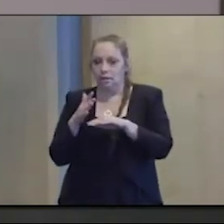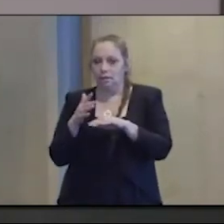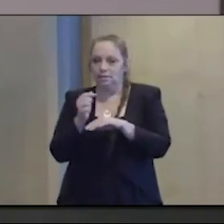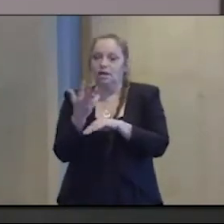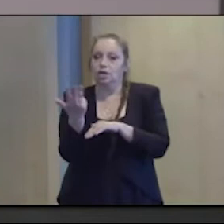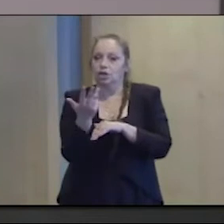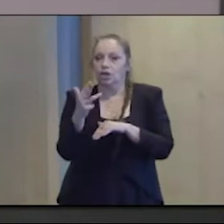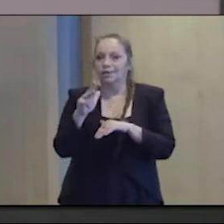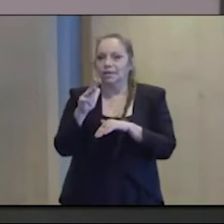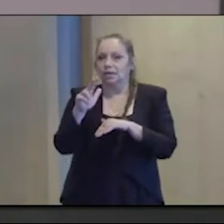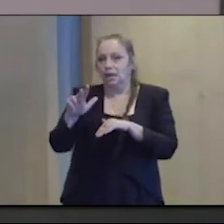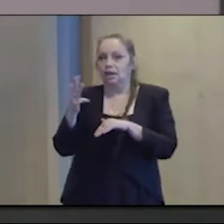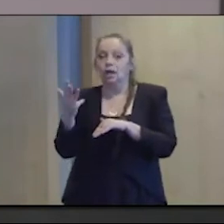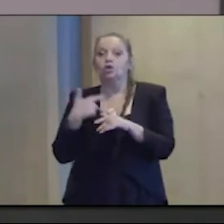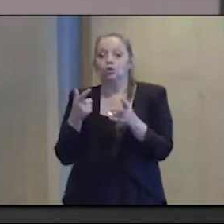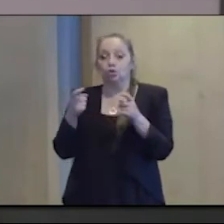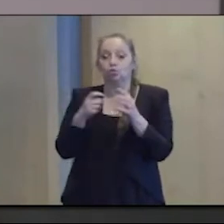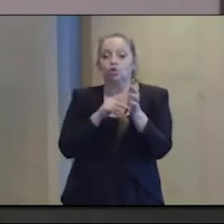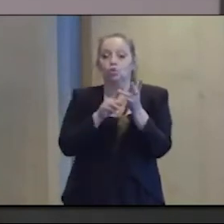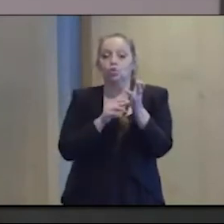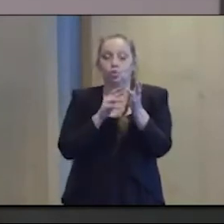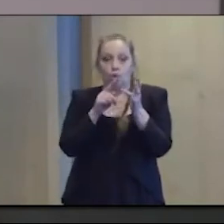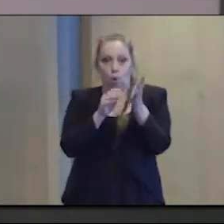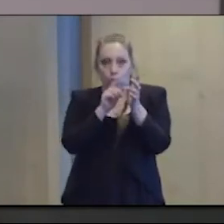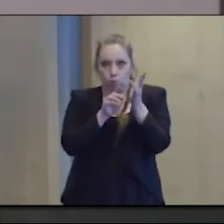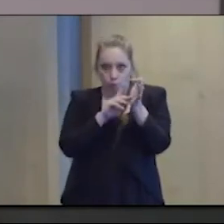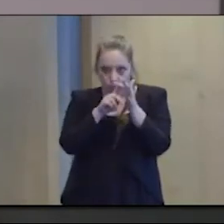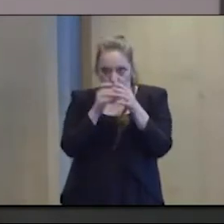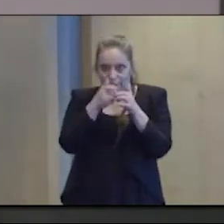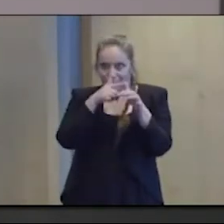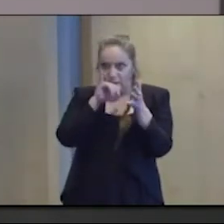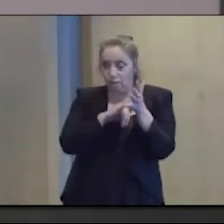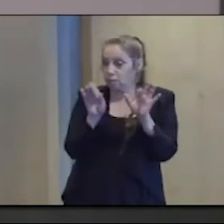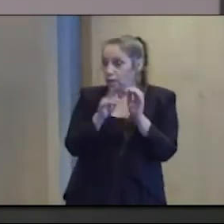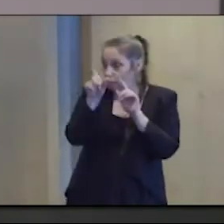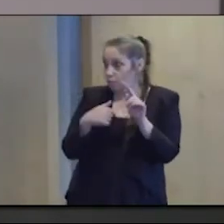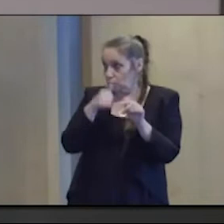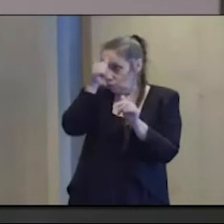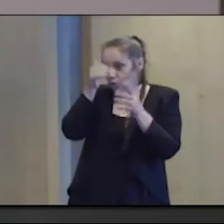was to control ozone depleting gases. And we have we have someone here who knows a lot about ozone,